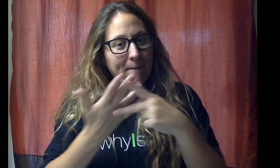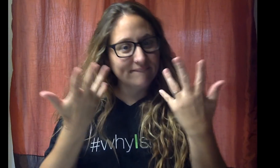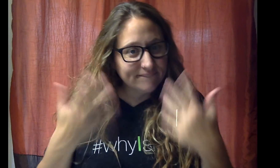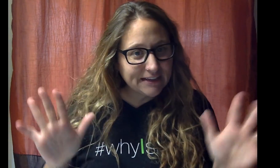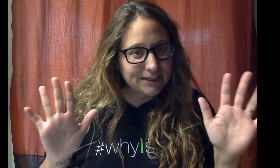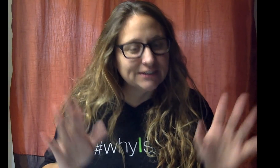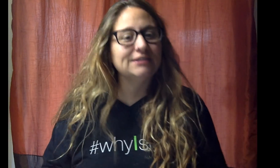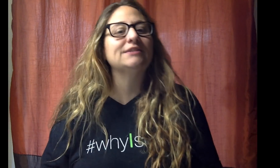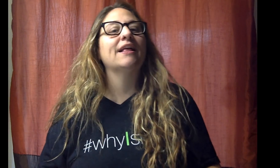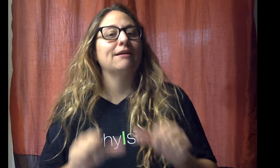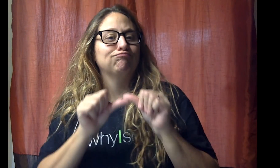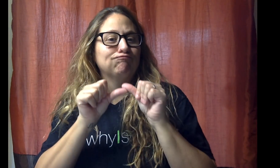and I am still working on finishing up my PhD.